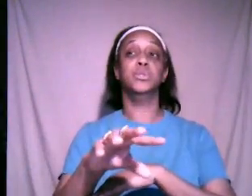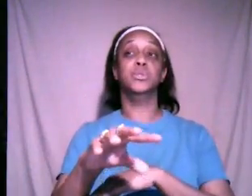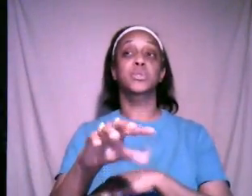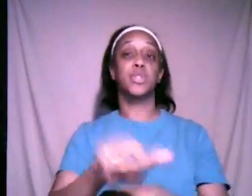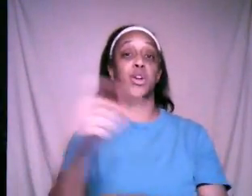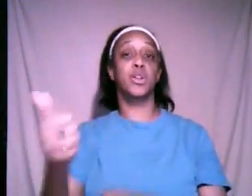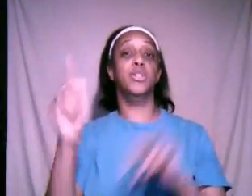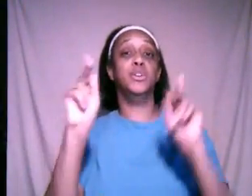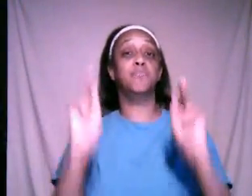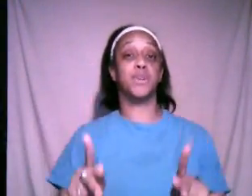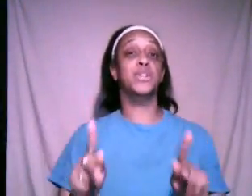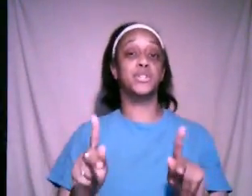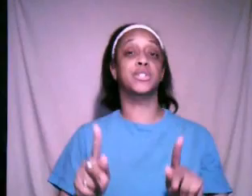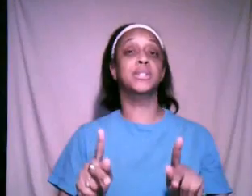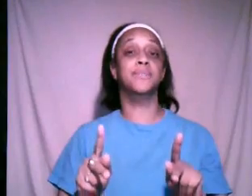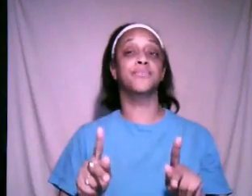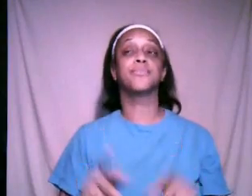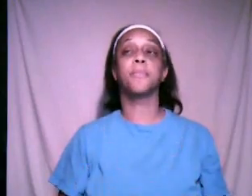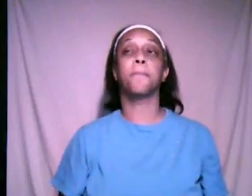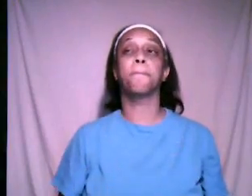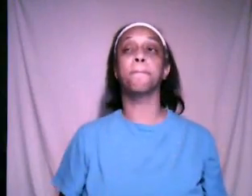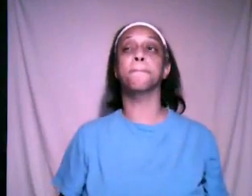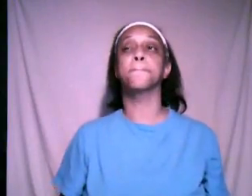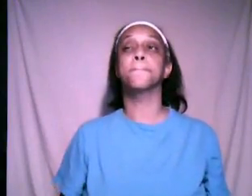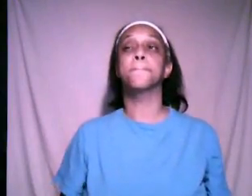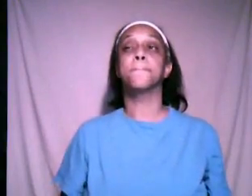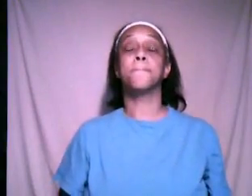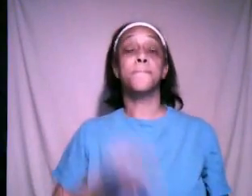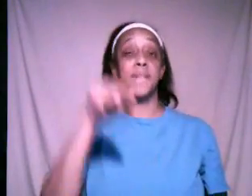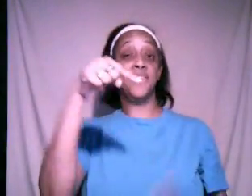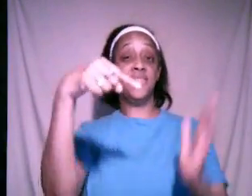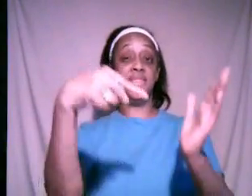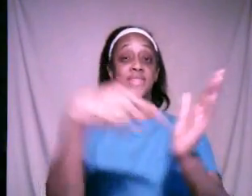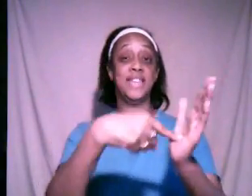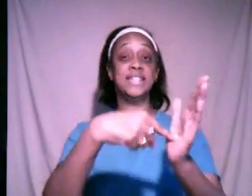another person. This